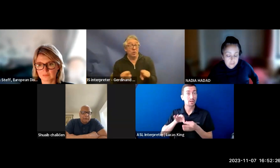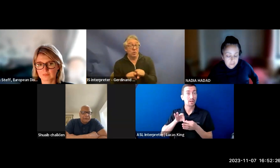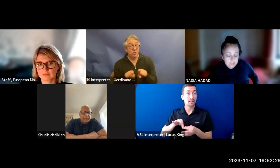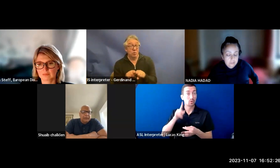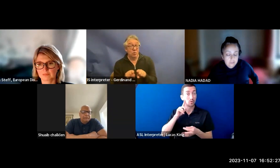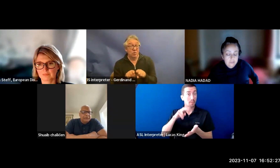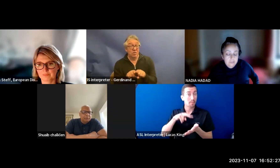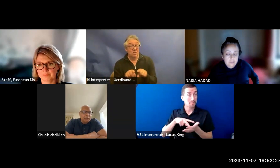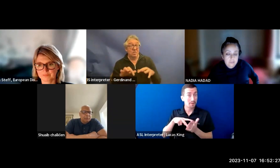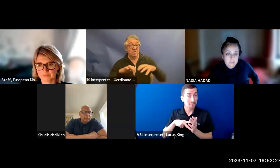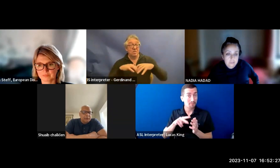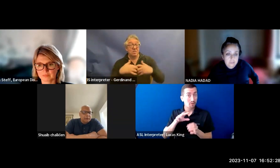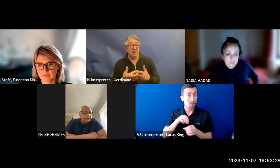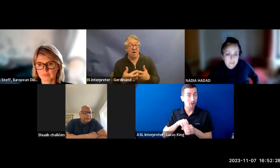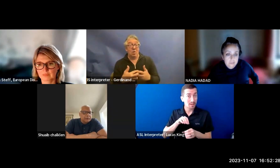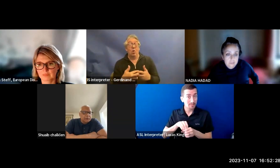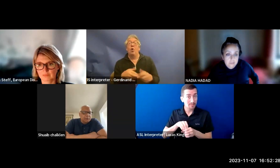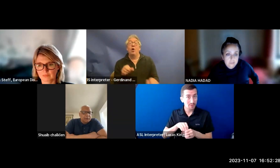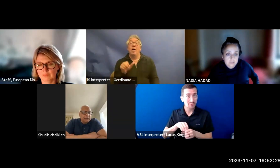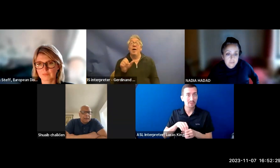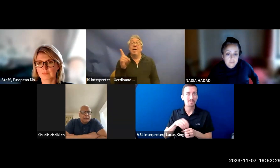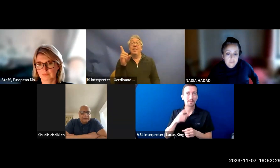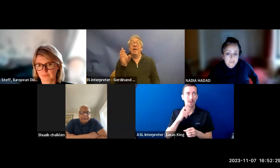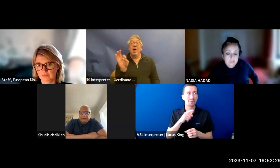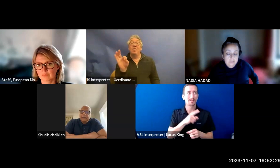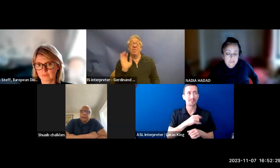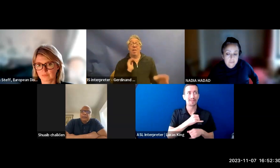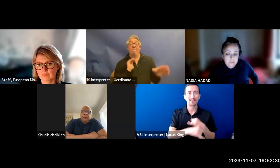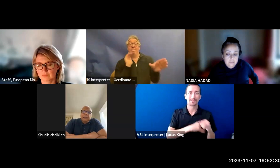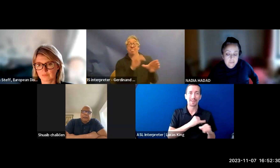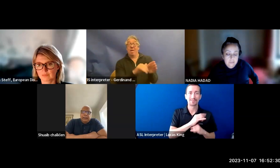because ADF is a member of International Disability Alliance.